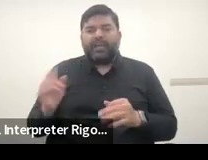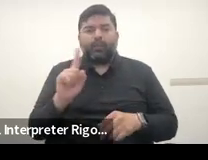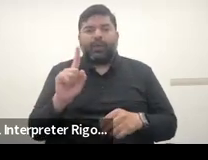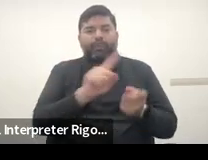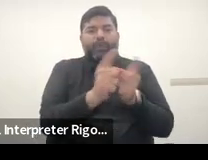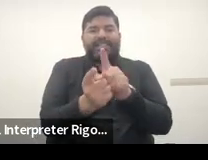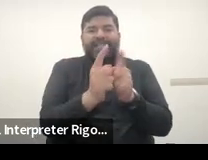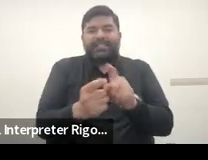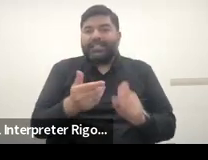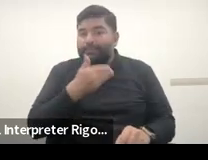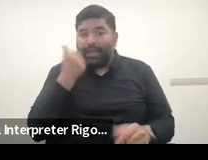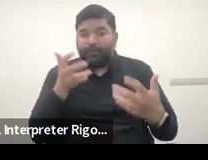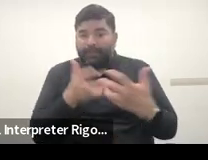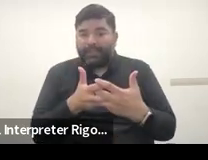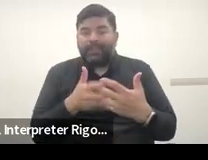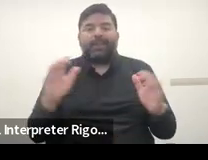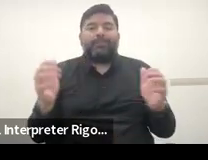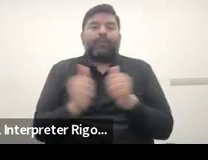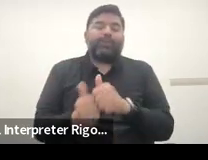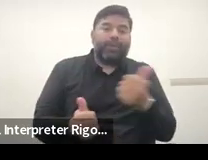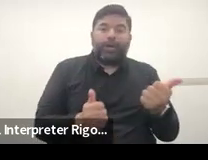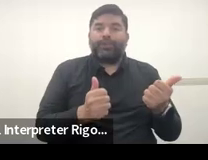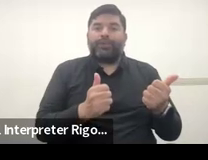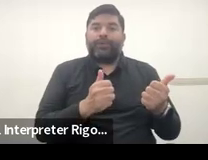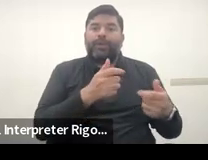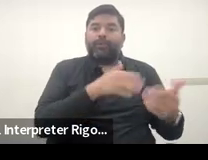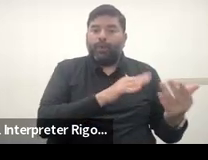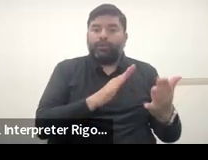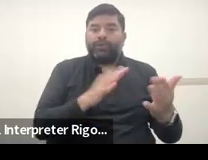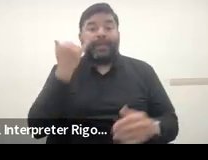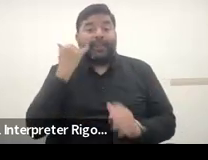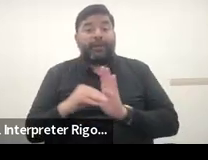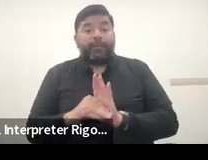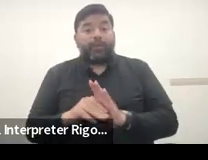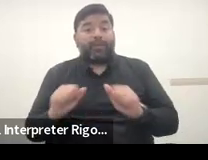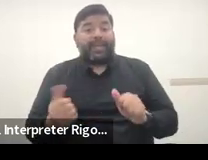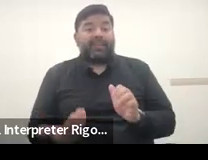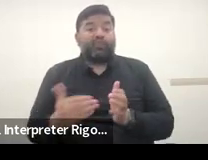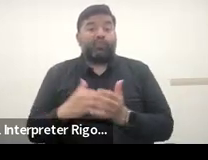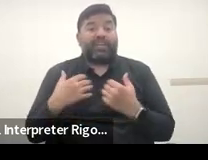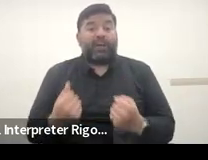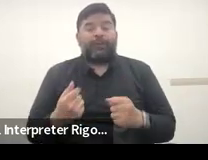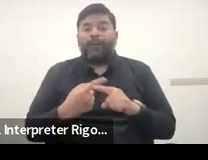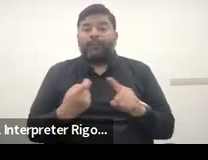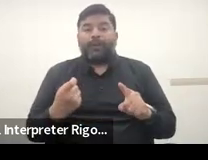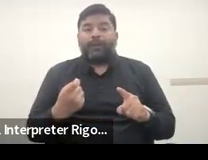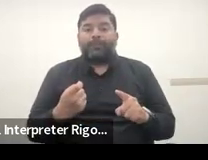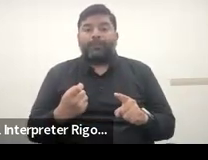versus other areas. If a model is able to recover from out-of-vocabulary